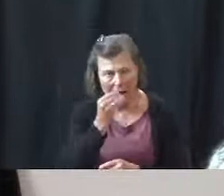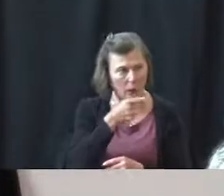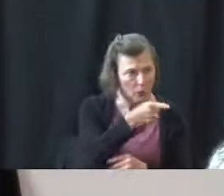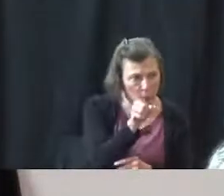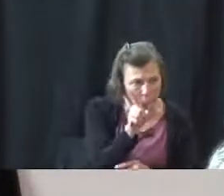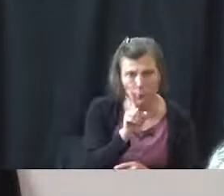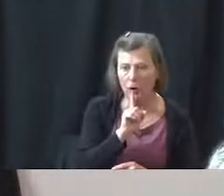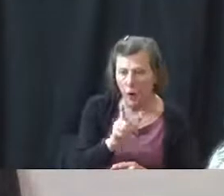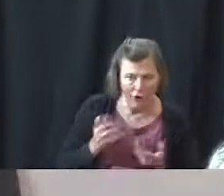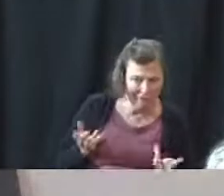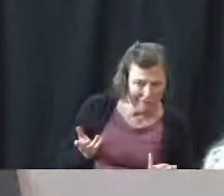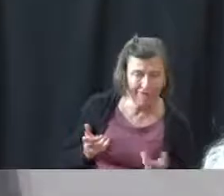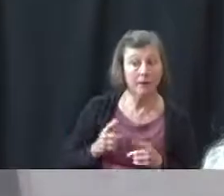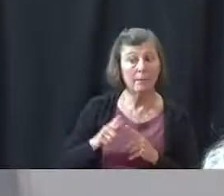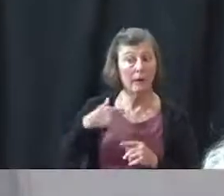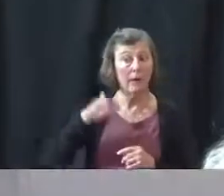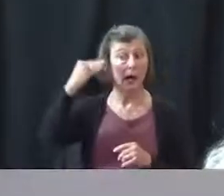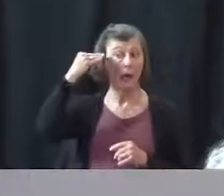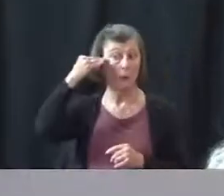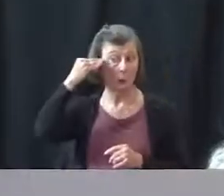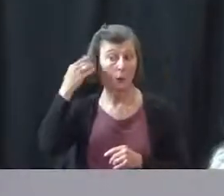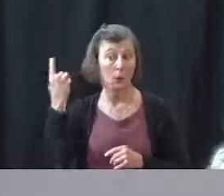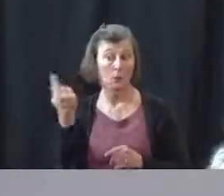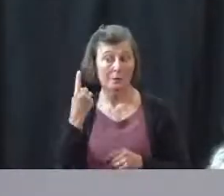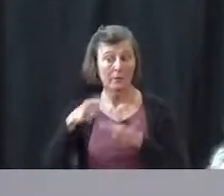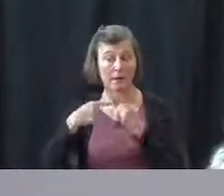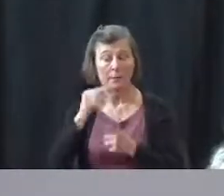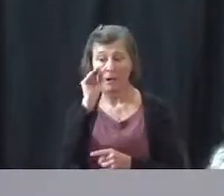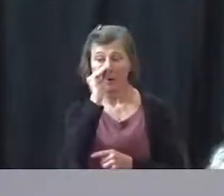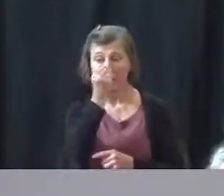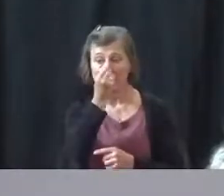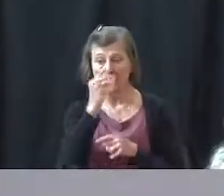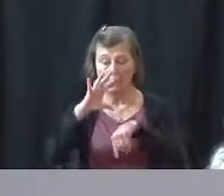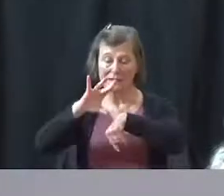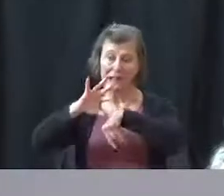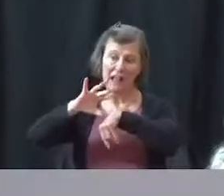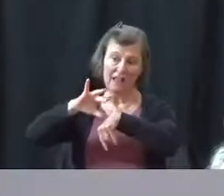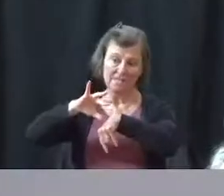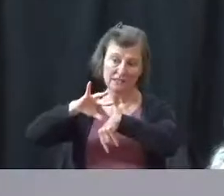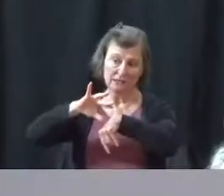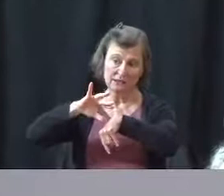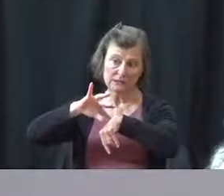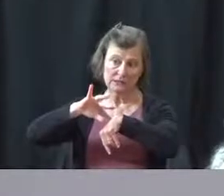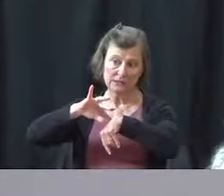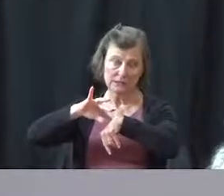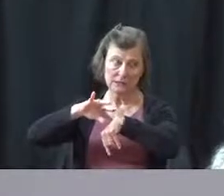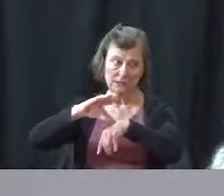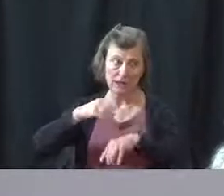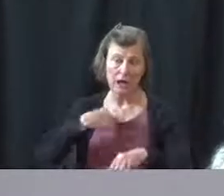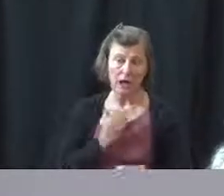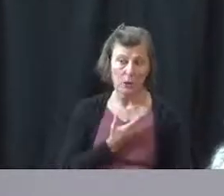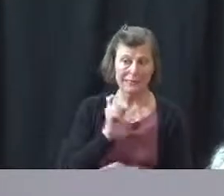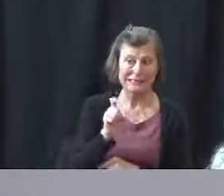But, I do know something about a flower's needs. And, our needs to grow.